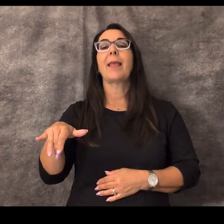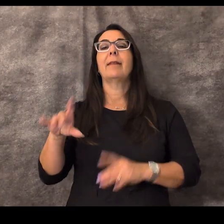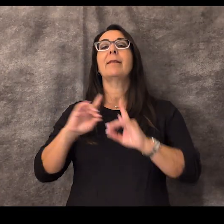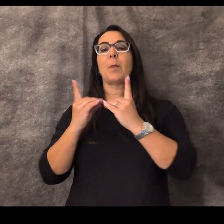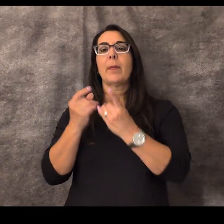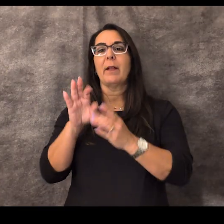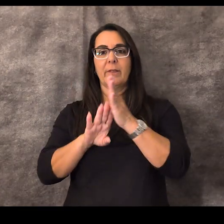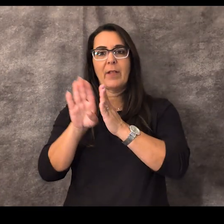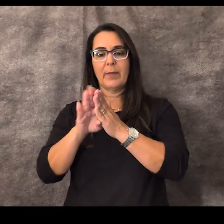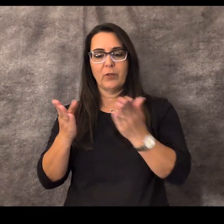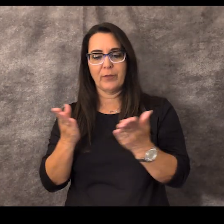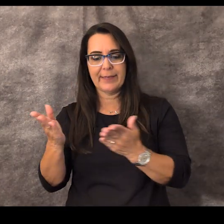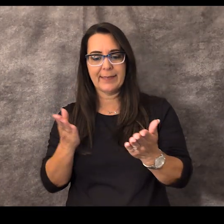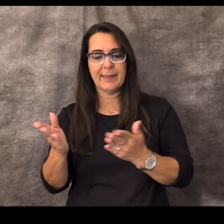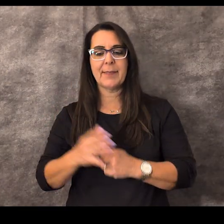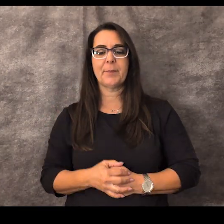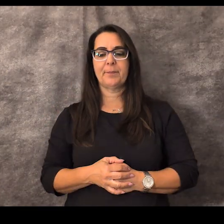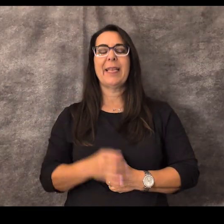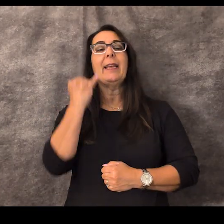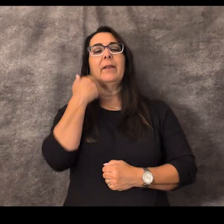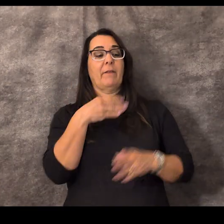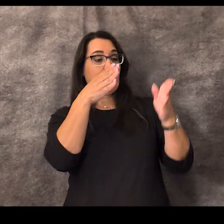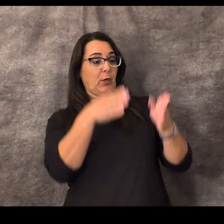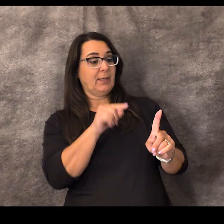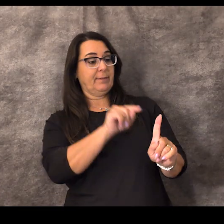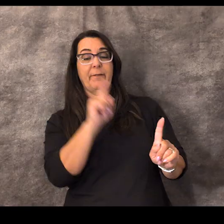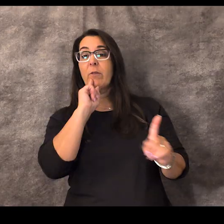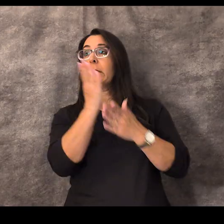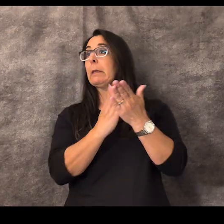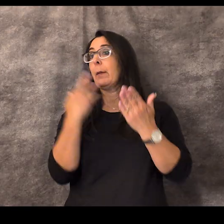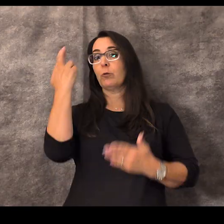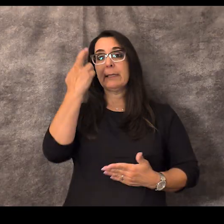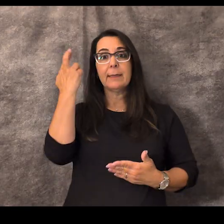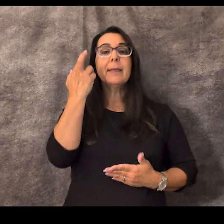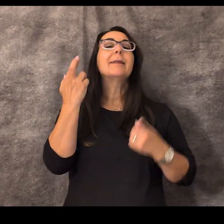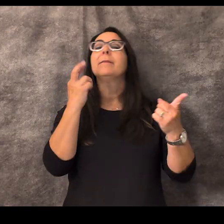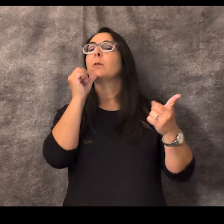When there is a person who for some reason does not have the support